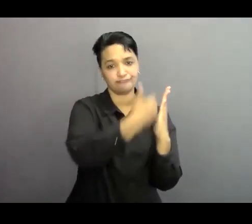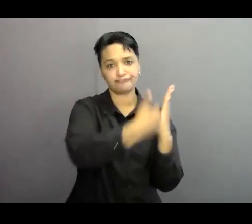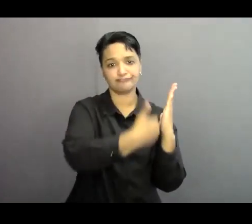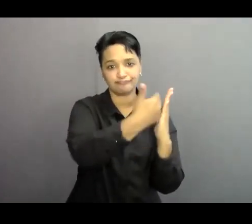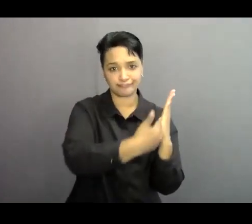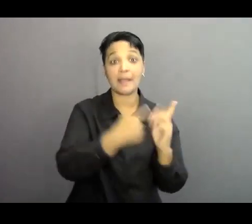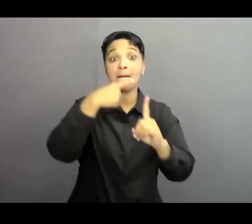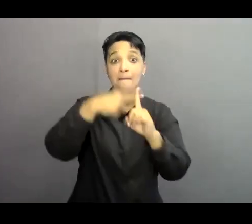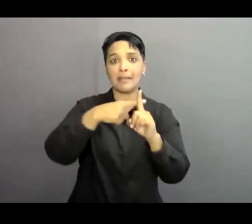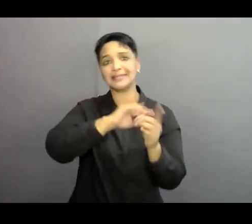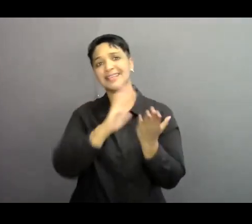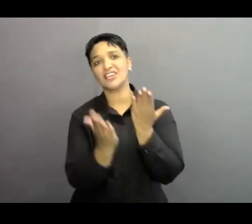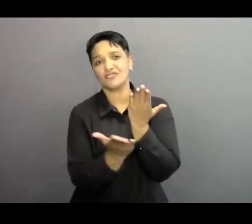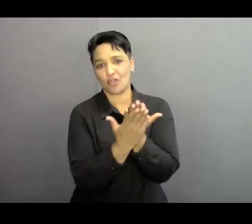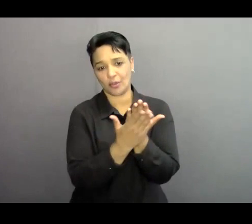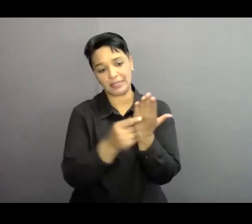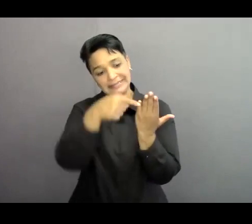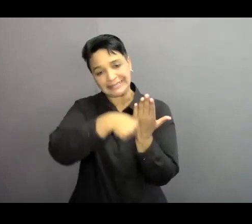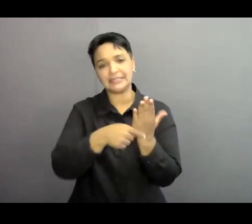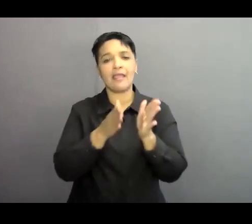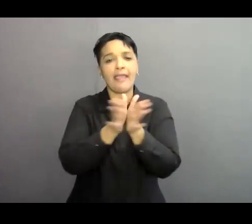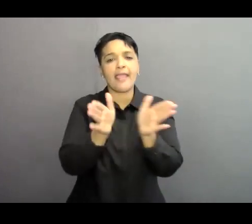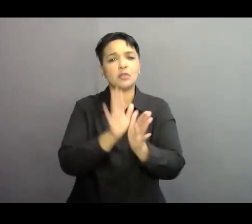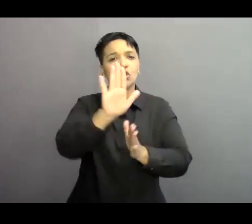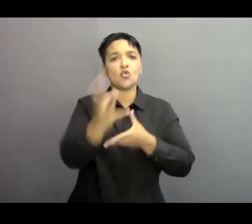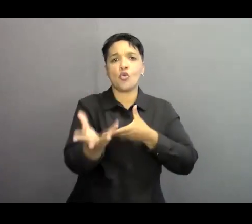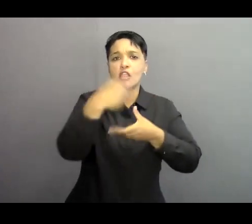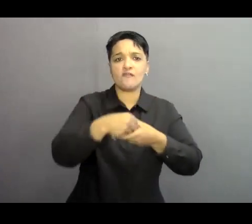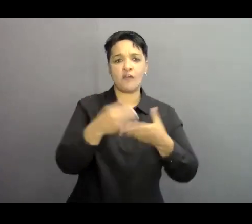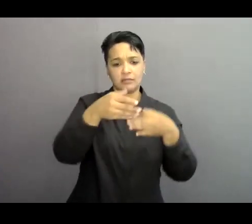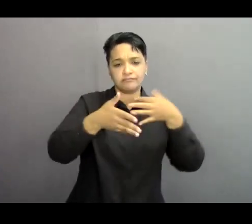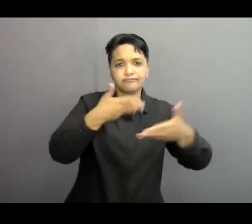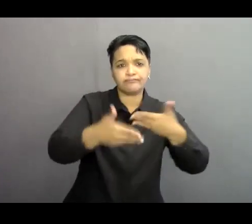just explains the participation task. It has been linked in the Discord, and also been linked